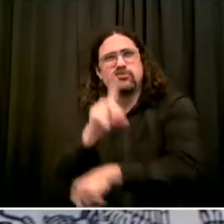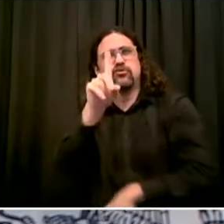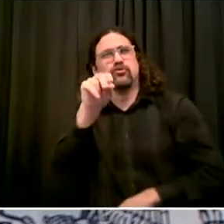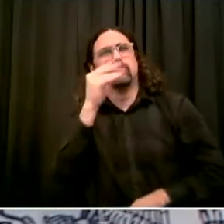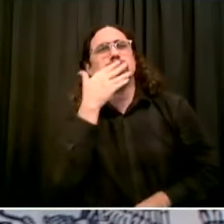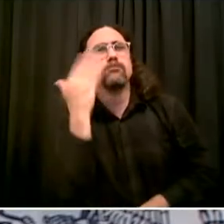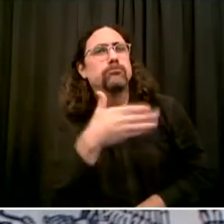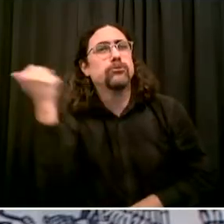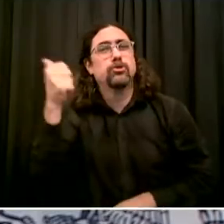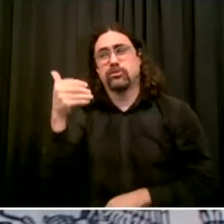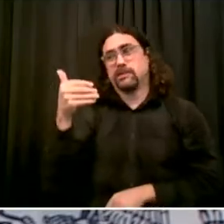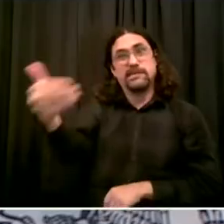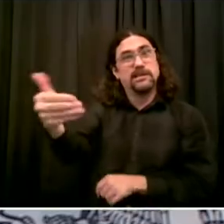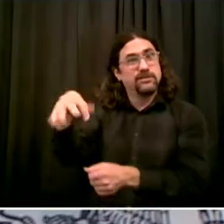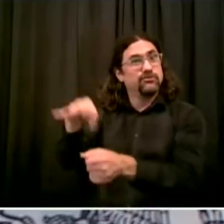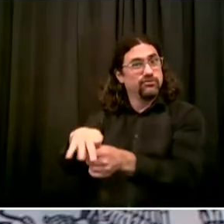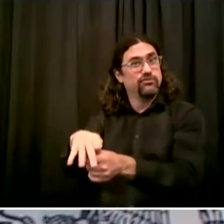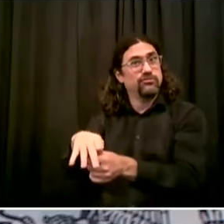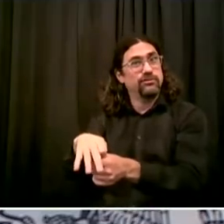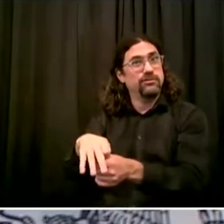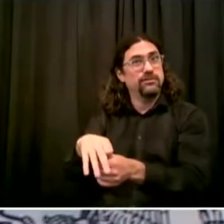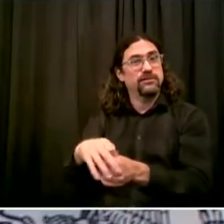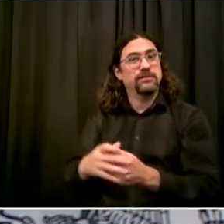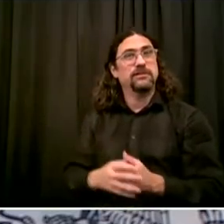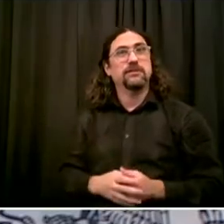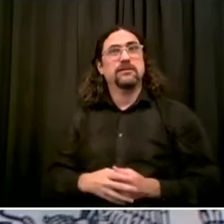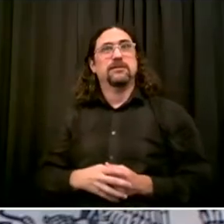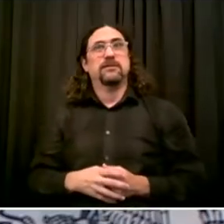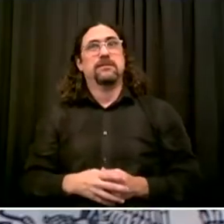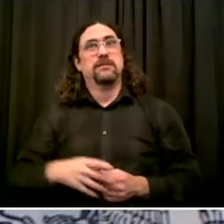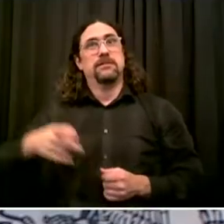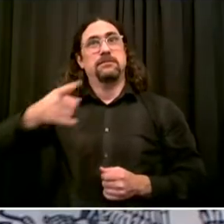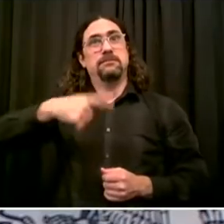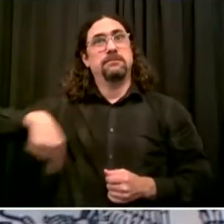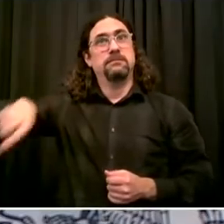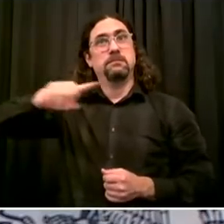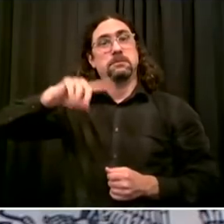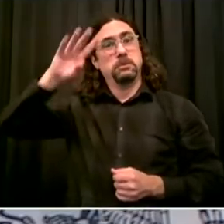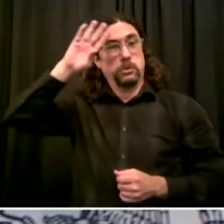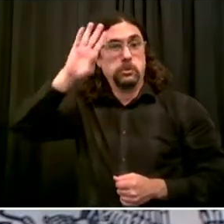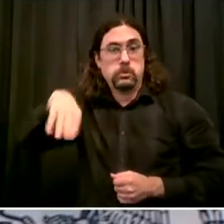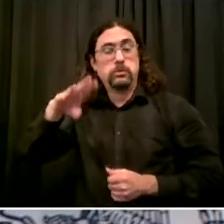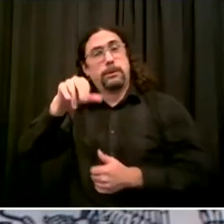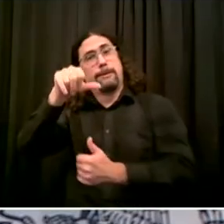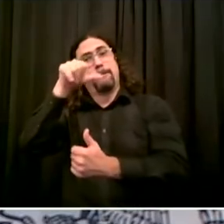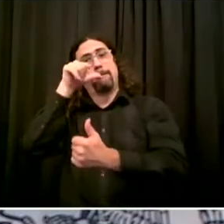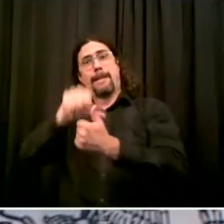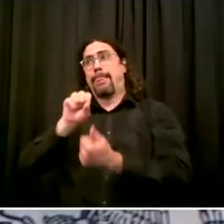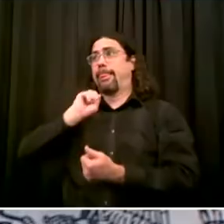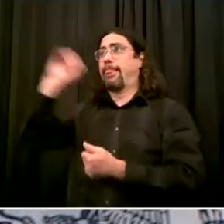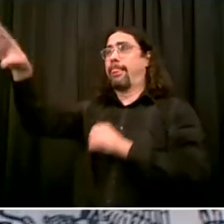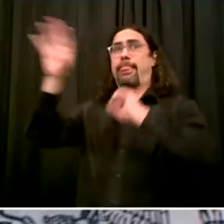LONG TIME. HTERARE E WHOLE STATES IN THIS UCONTY RTHAT DO EVERYHITNG WIH T MAIL IN AND IT WORKS PERFECTLY